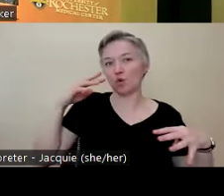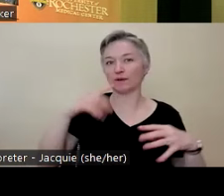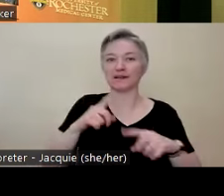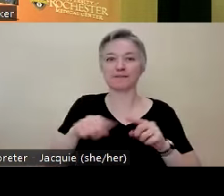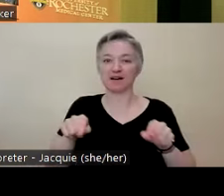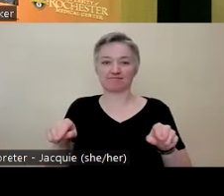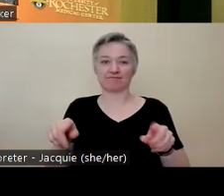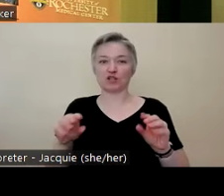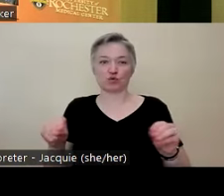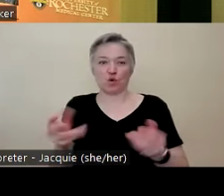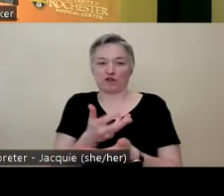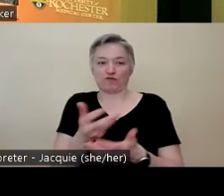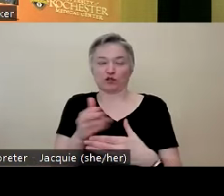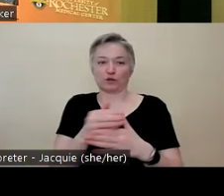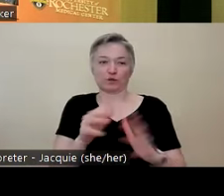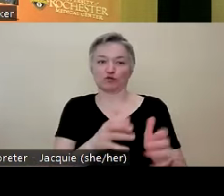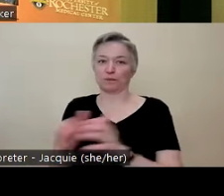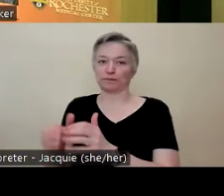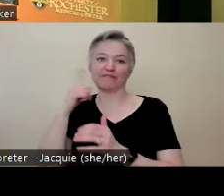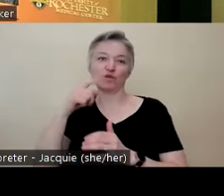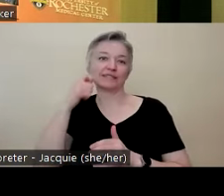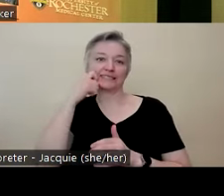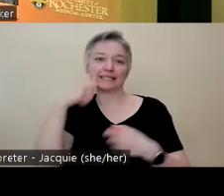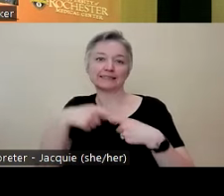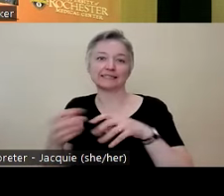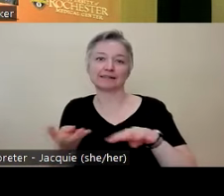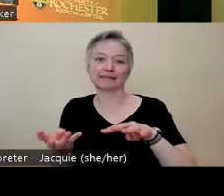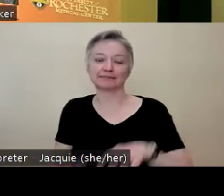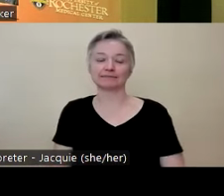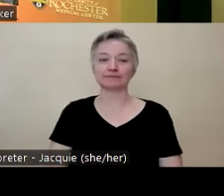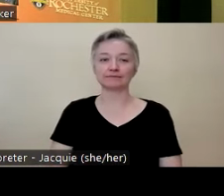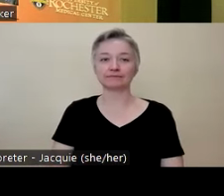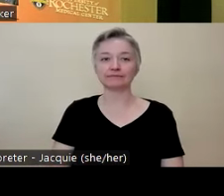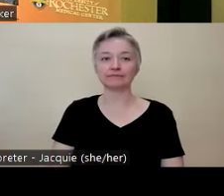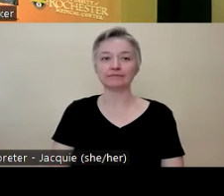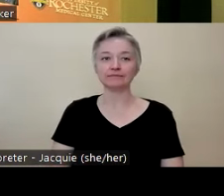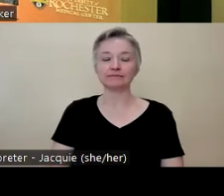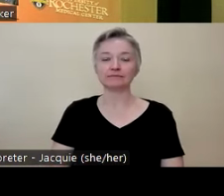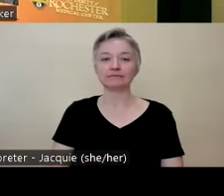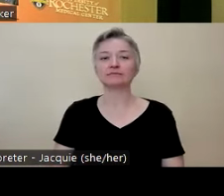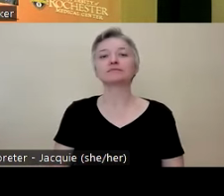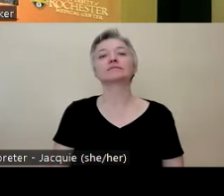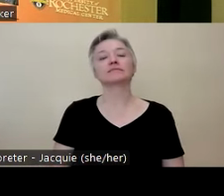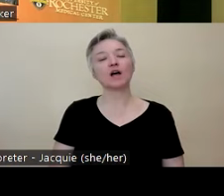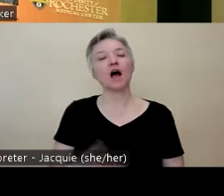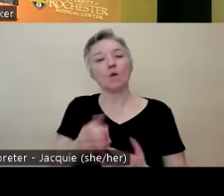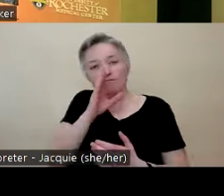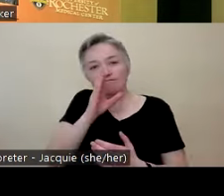conductance and next I wanted to more directly compare the relationship between arousal and